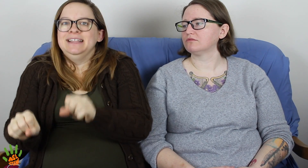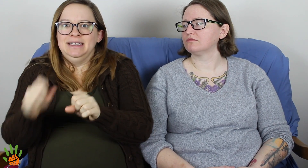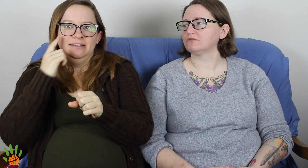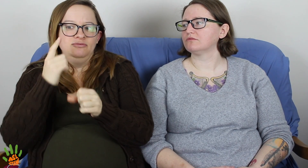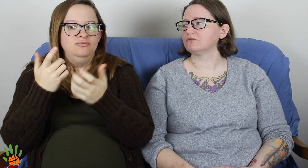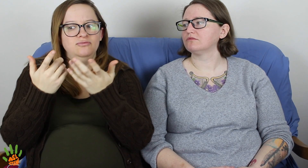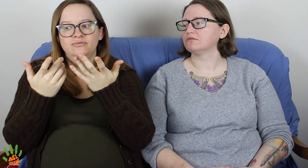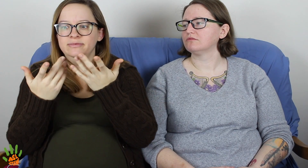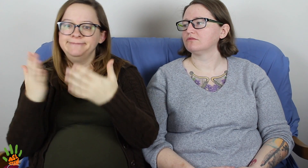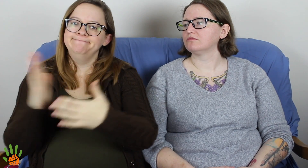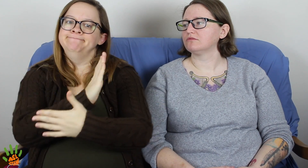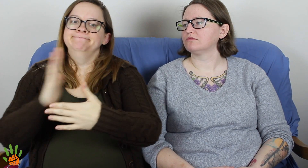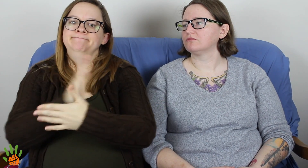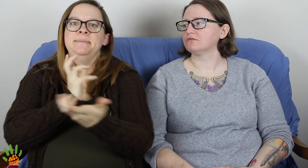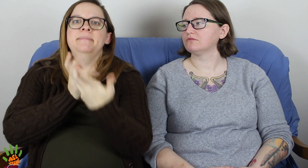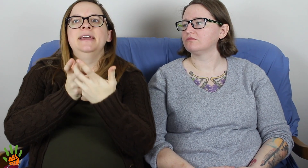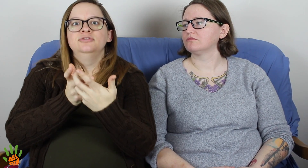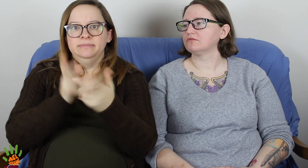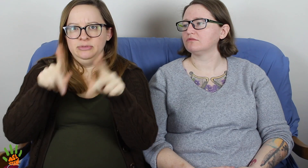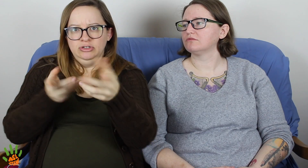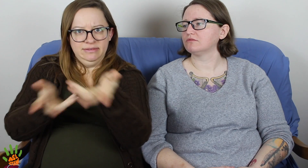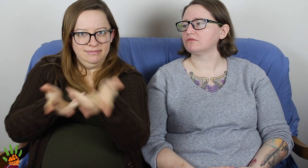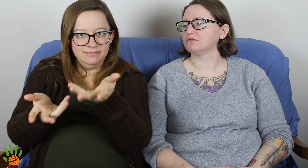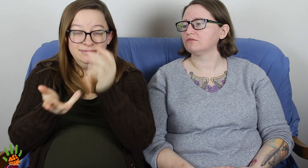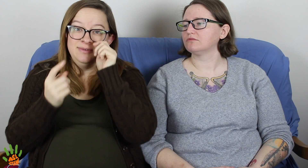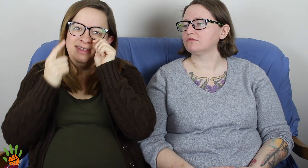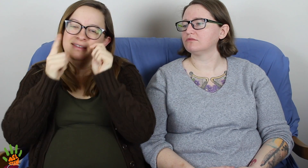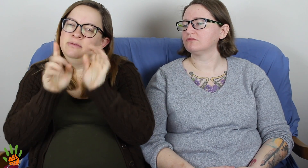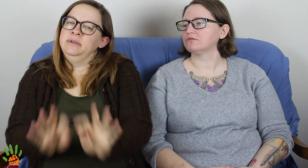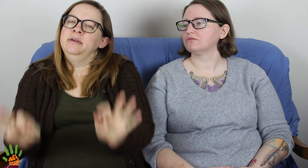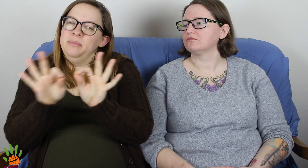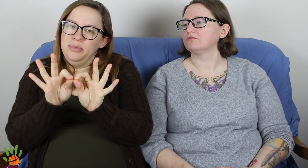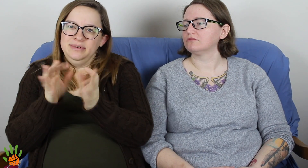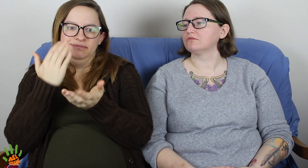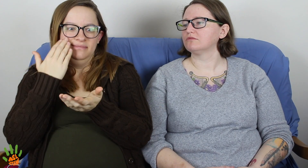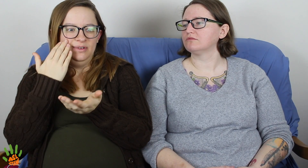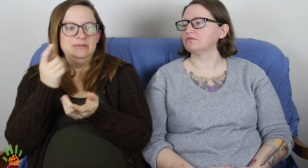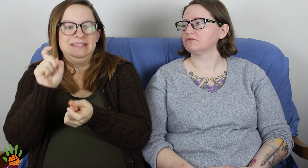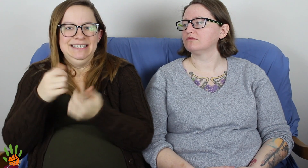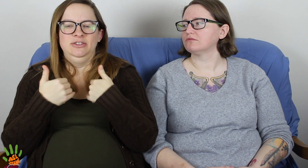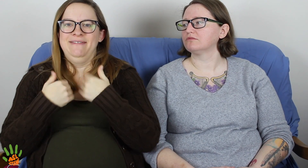You want to have more ability to have that range and match who you're working with. So I think that's really important.